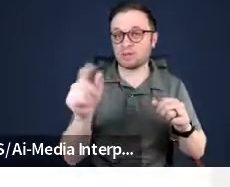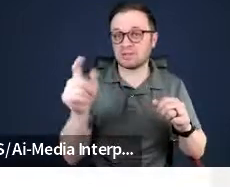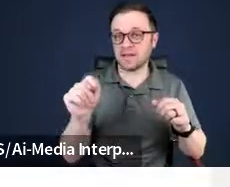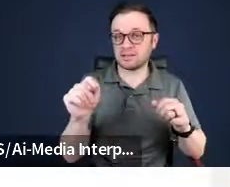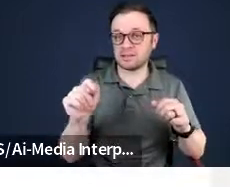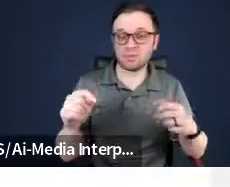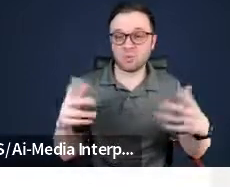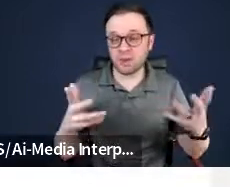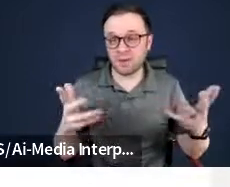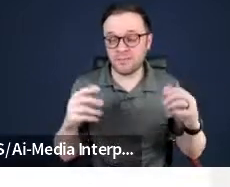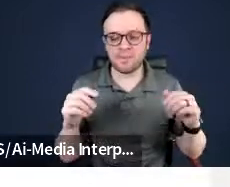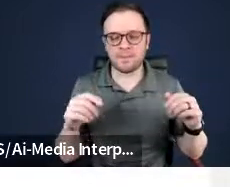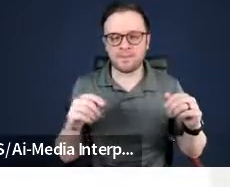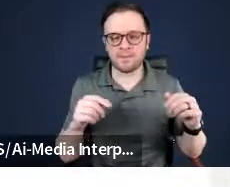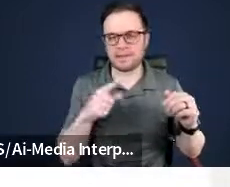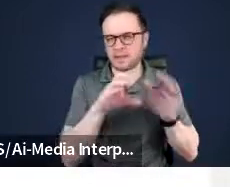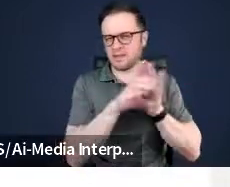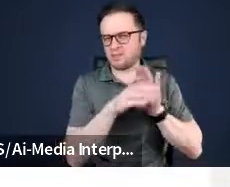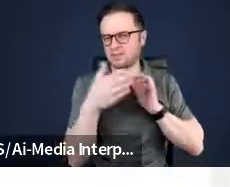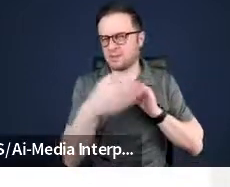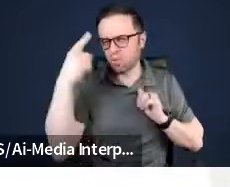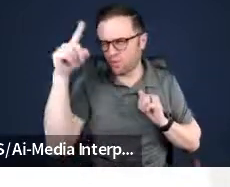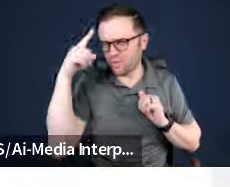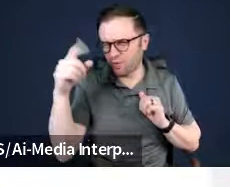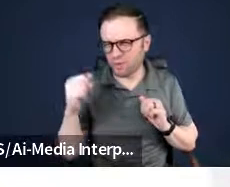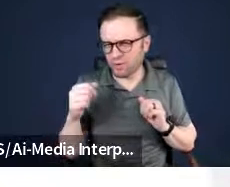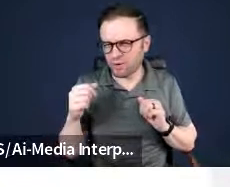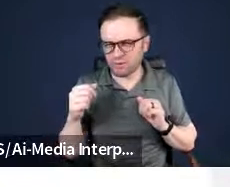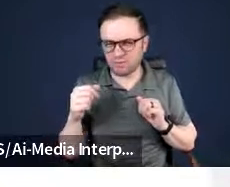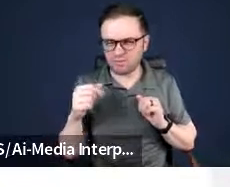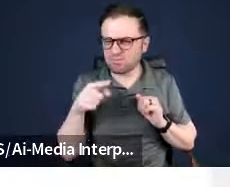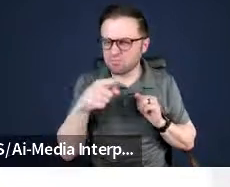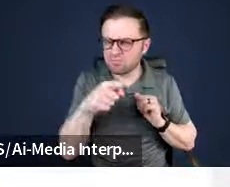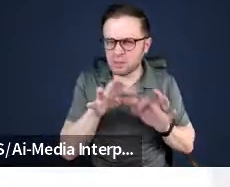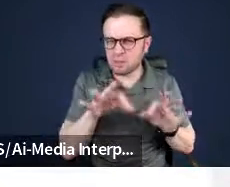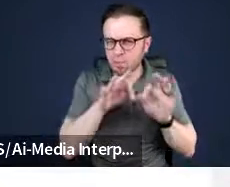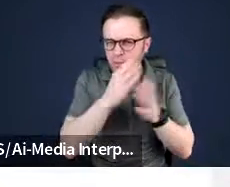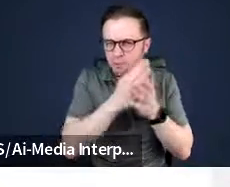But the important thing to include in alt text